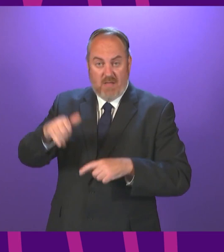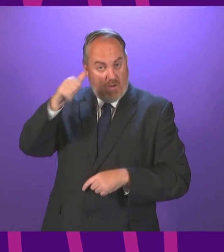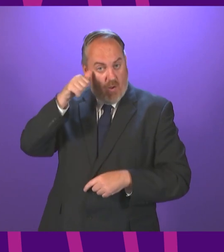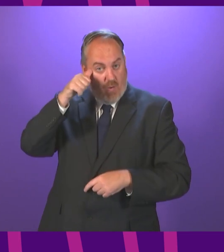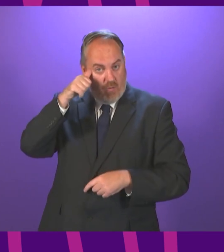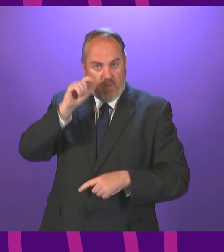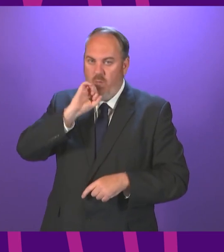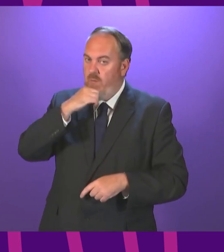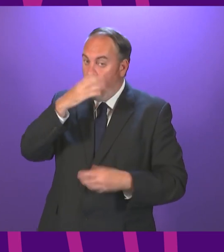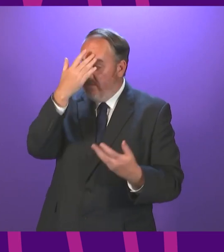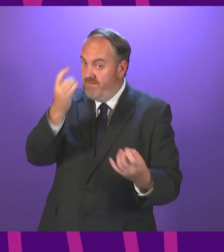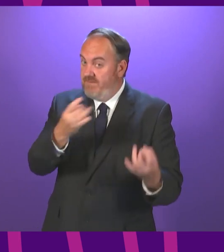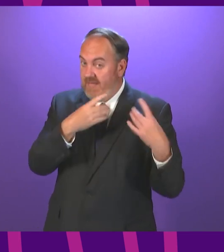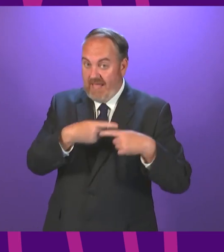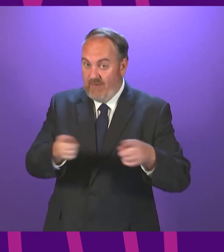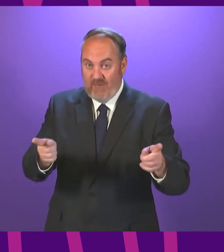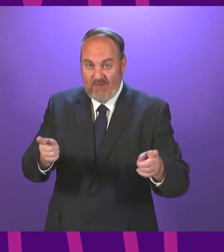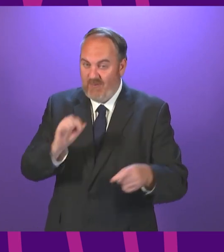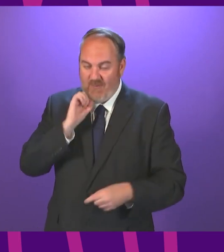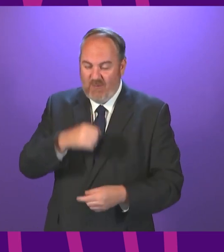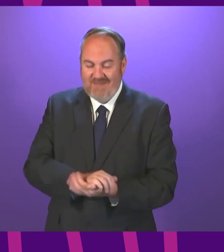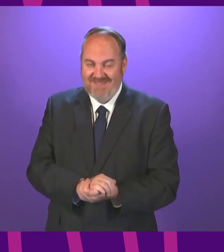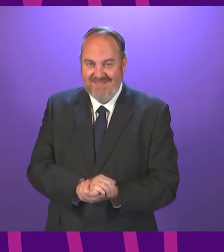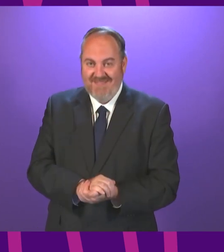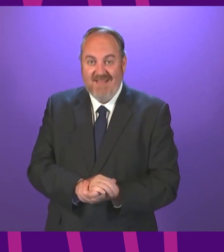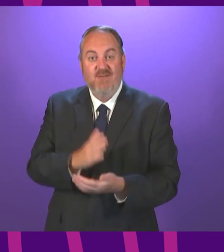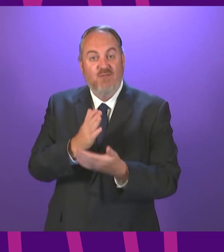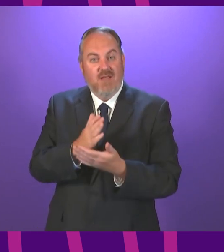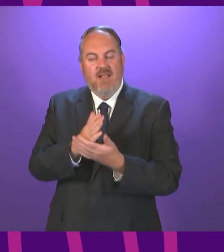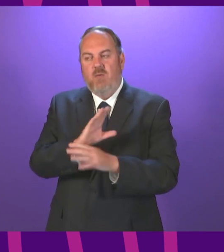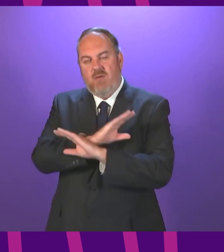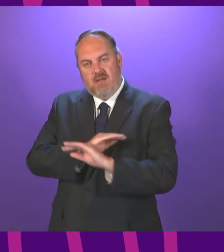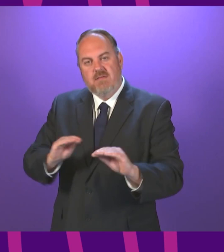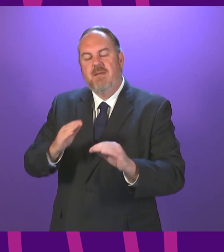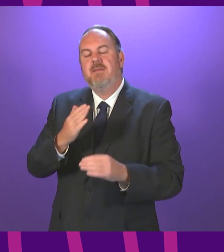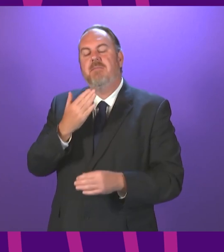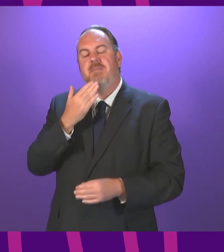not abandon you. For as long as it is necessary, we will ask people to take sensible precautions,